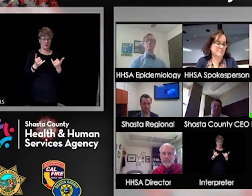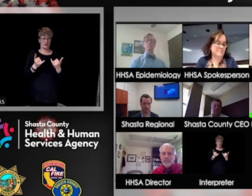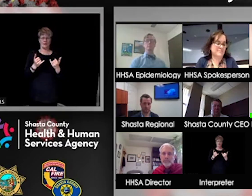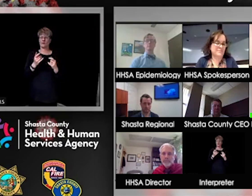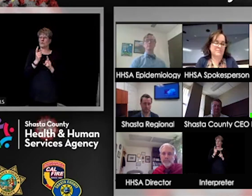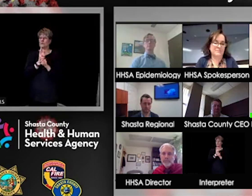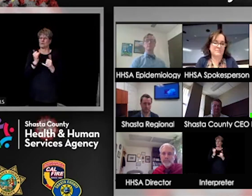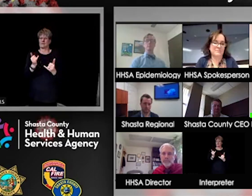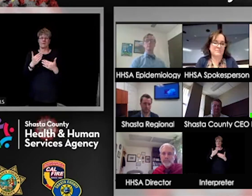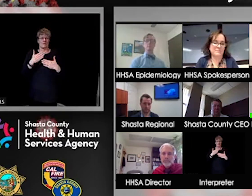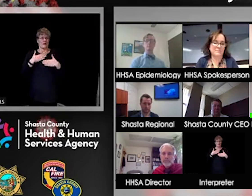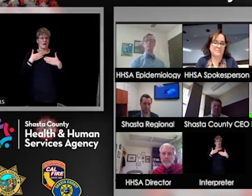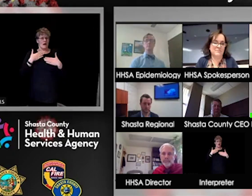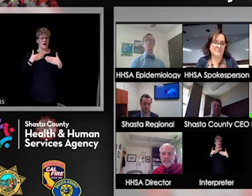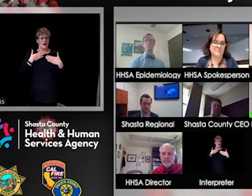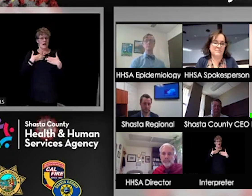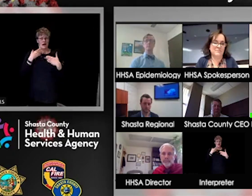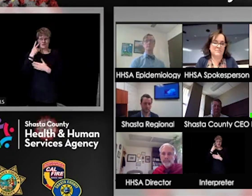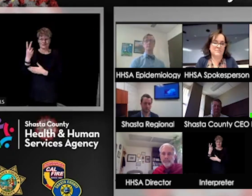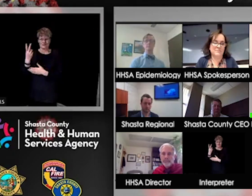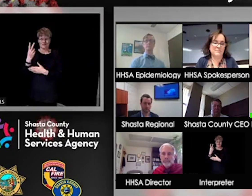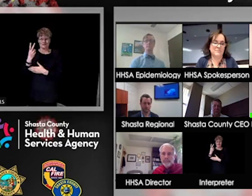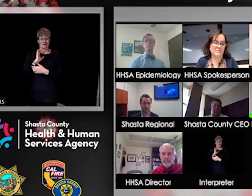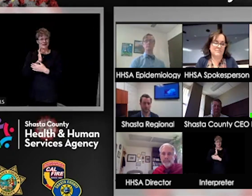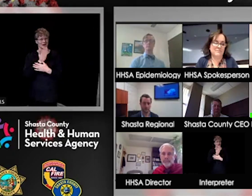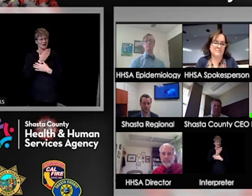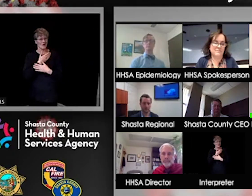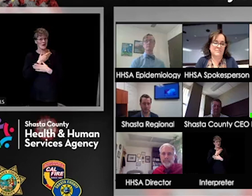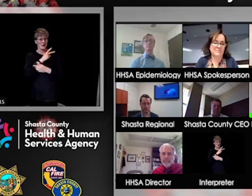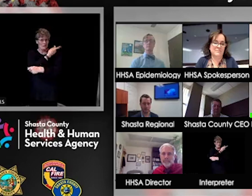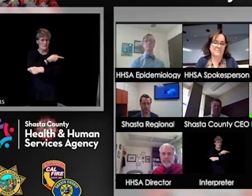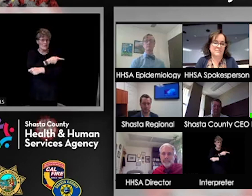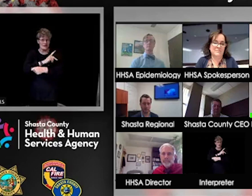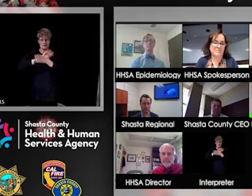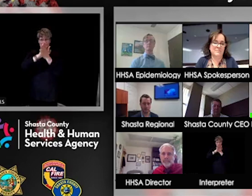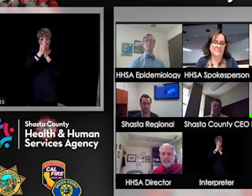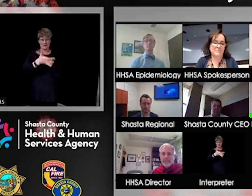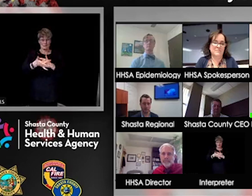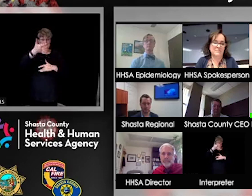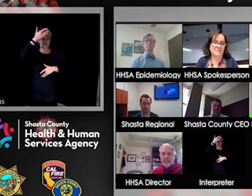of cases leveling off and that’s really largely due to the work of all of our community